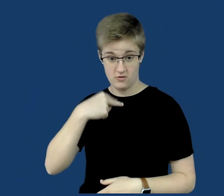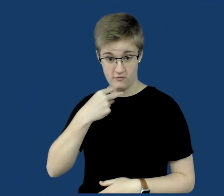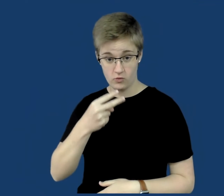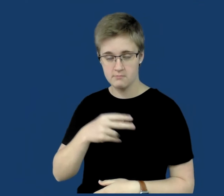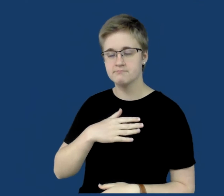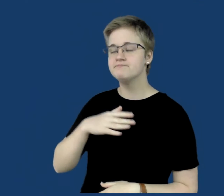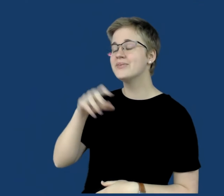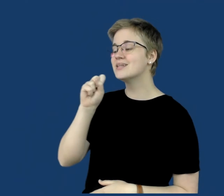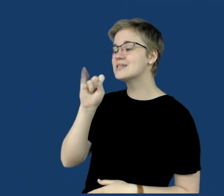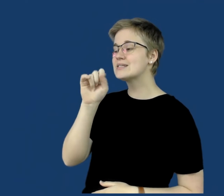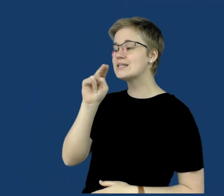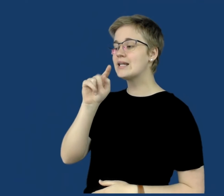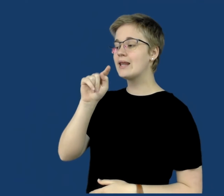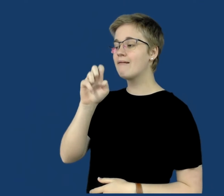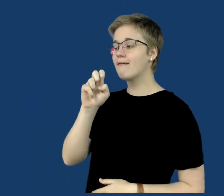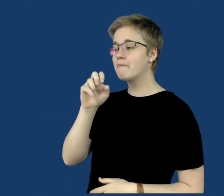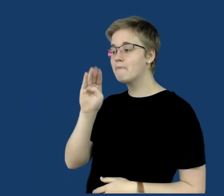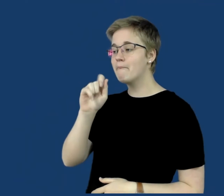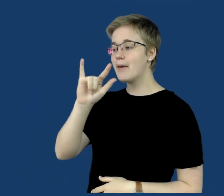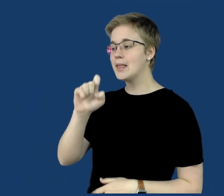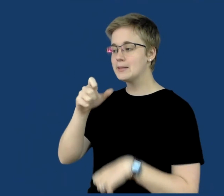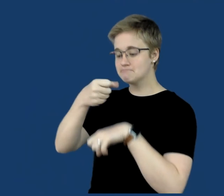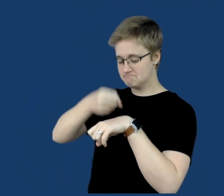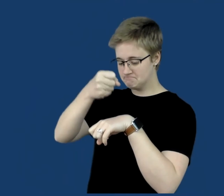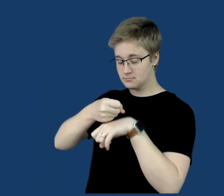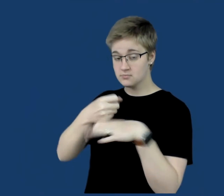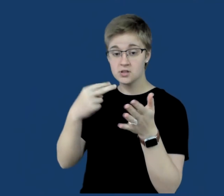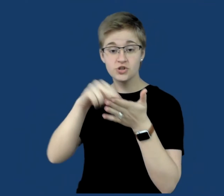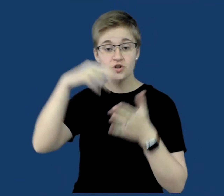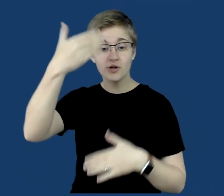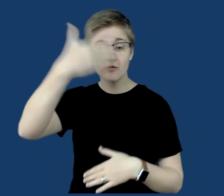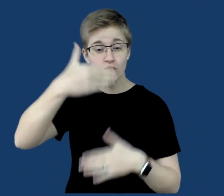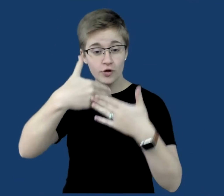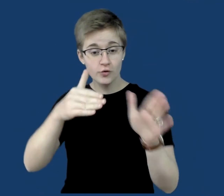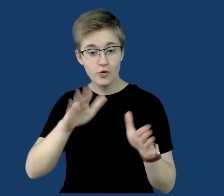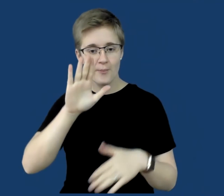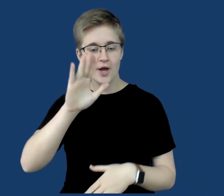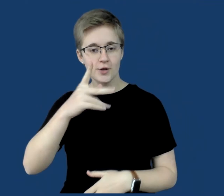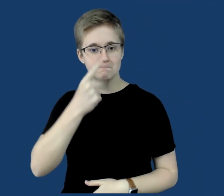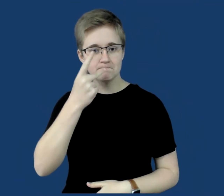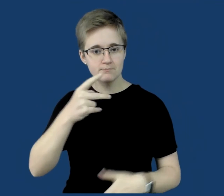“is Sistine Bailey.” She stood at the front of the room, in her pink dress. And all the kids